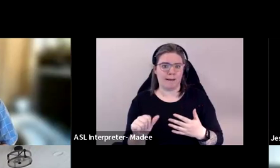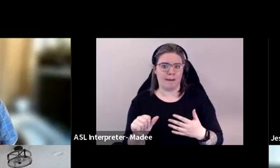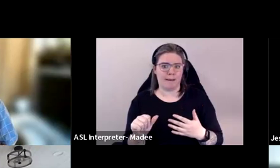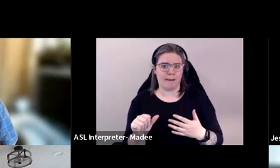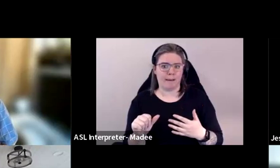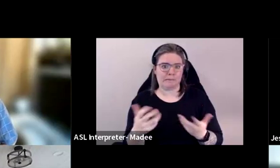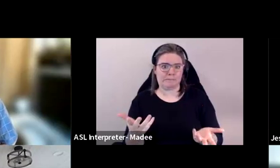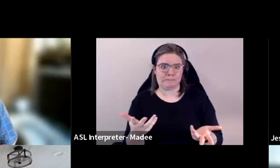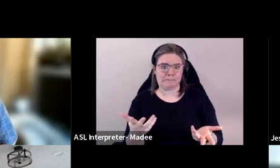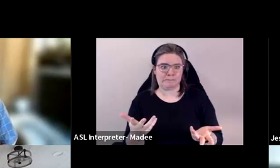Dee Henry they/she Independence Alliance: hello!